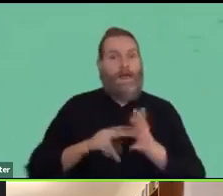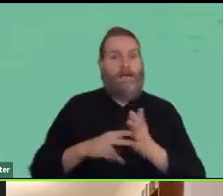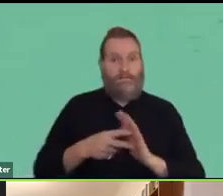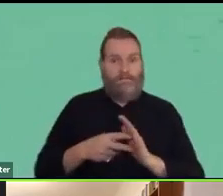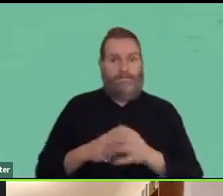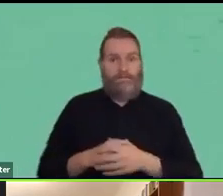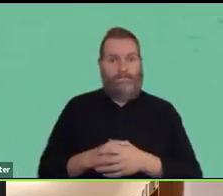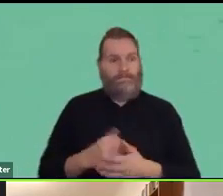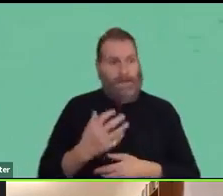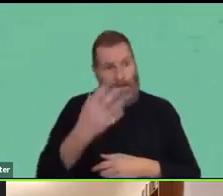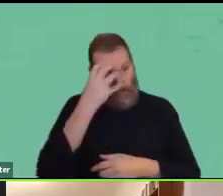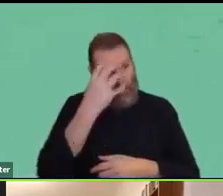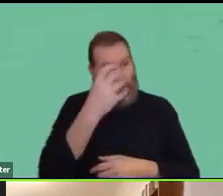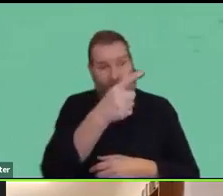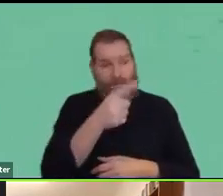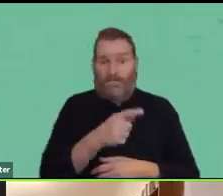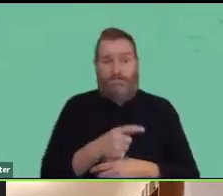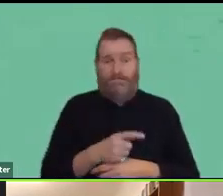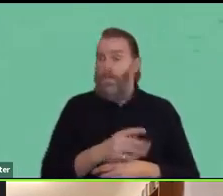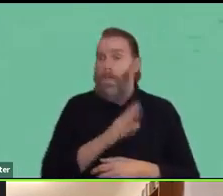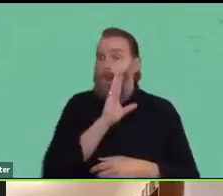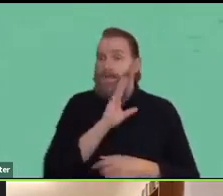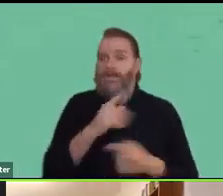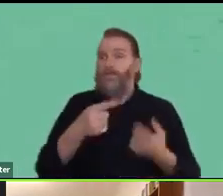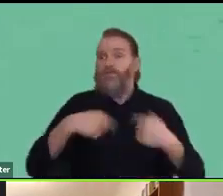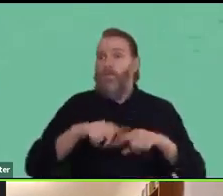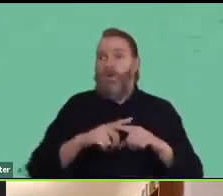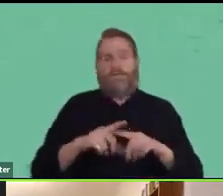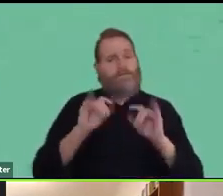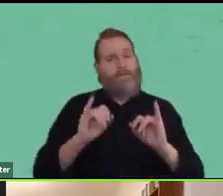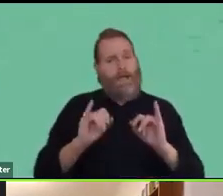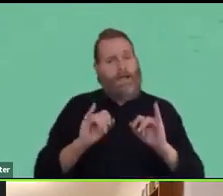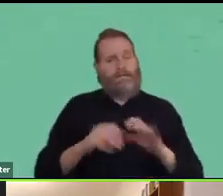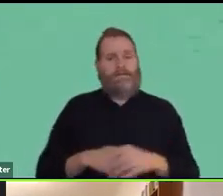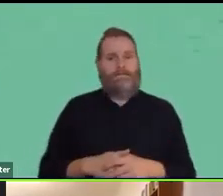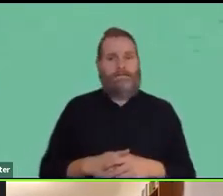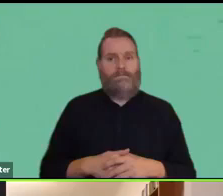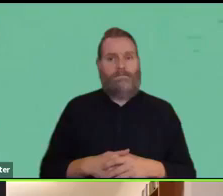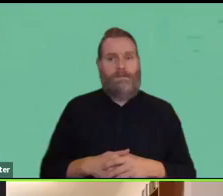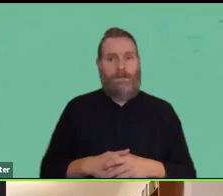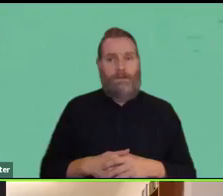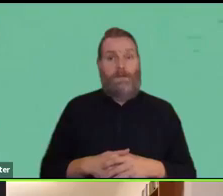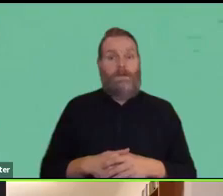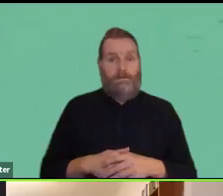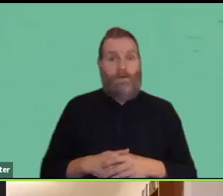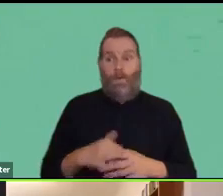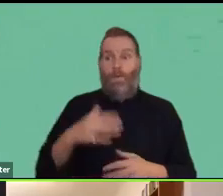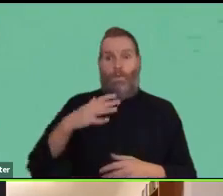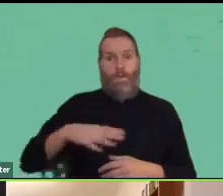the moment to listen then being able to produce a majority of our members and more than 50% is